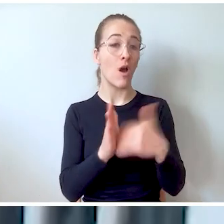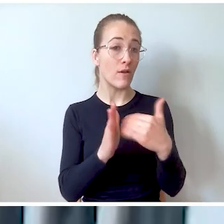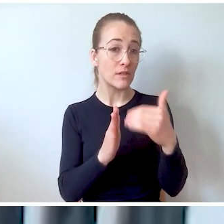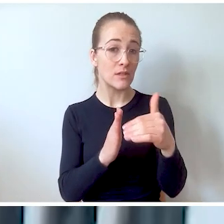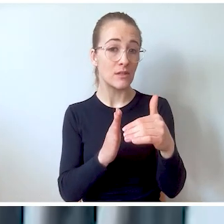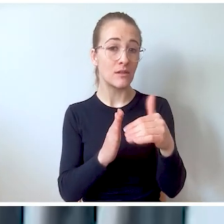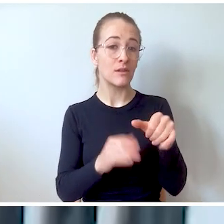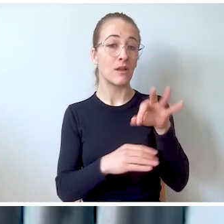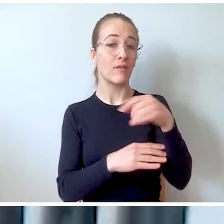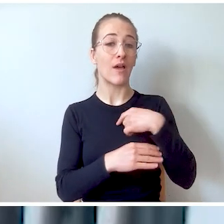if I am in a store